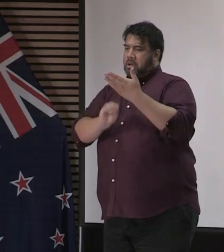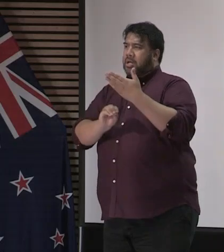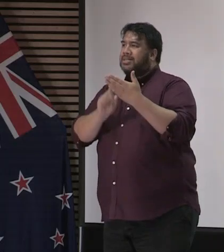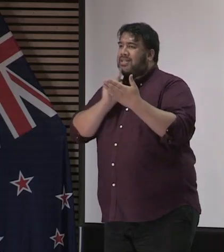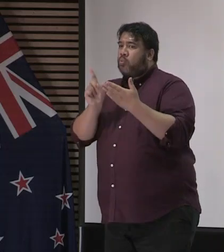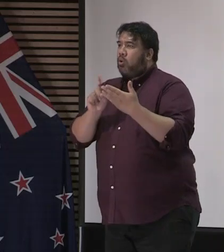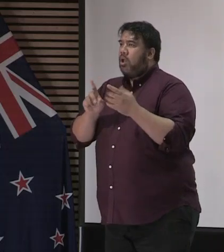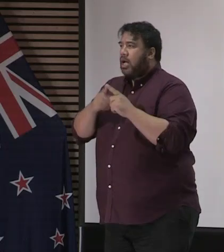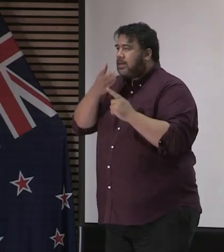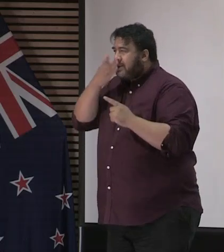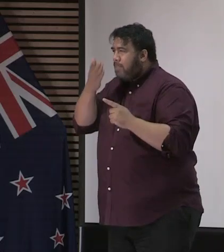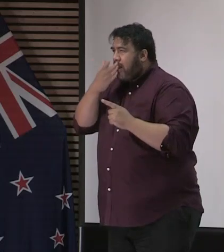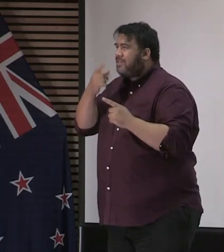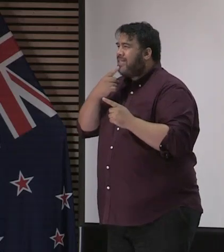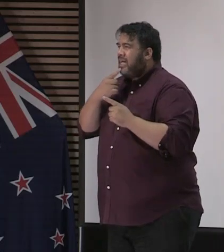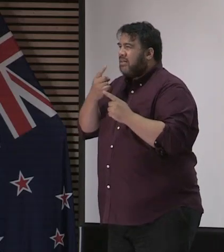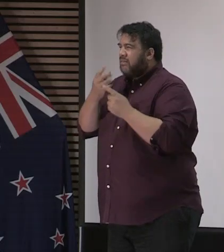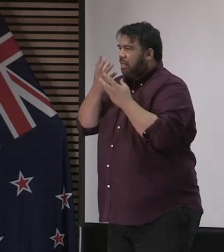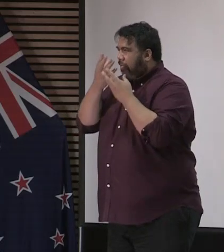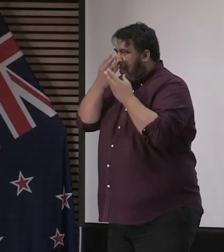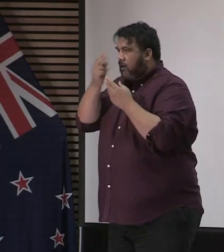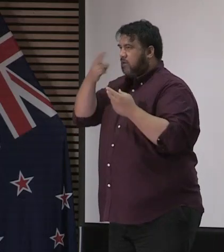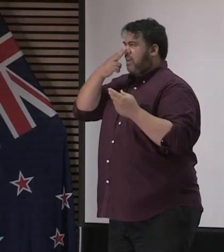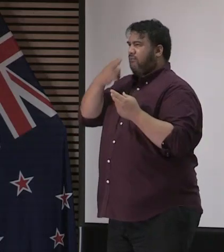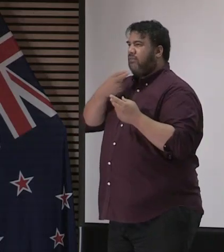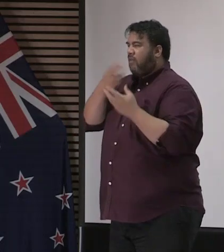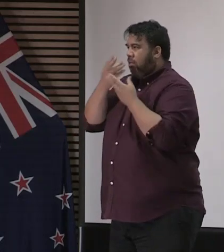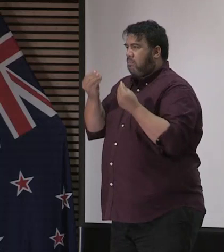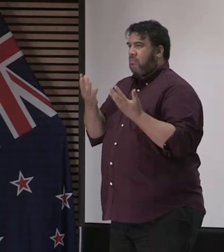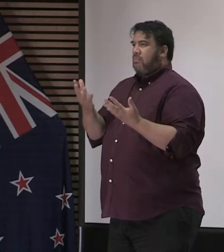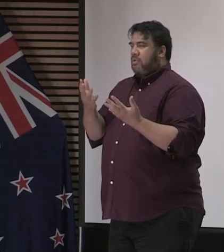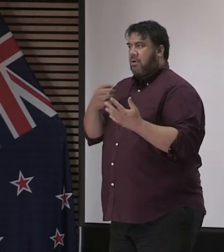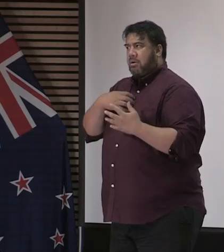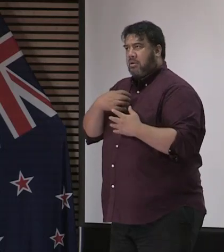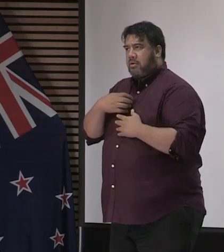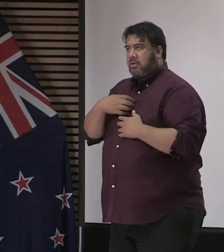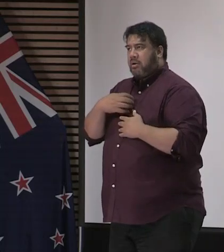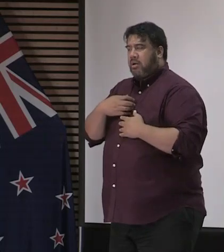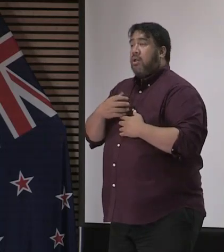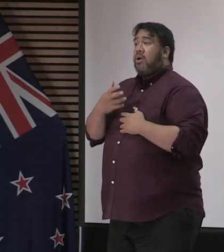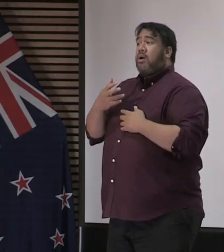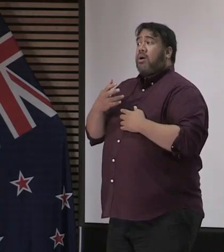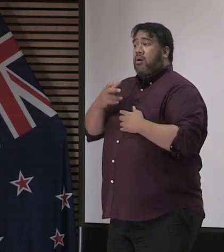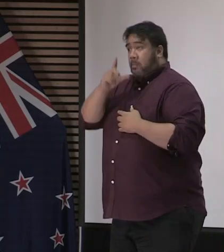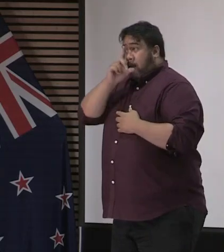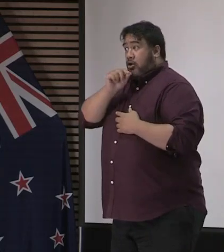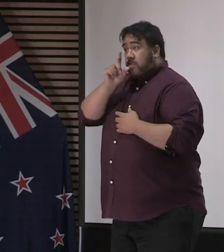particular symptom that's now become quite well documented of a loss of smell or taste,